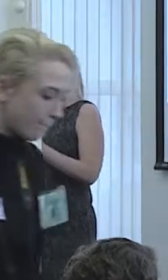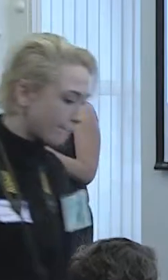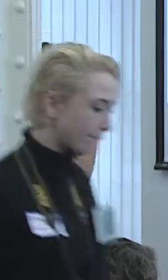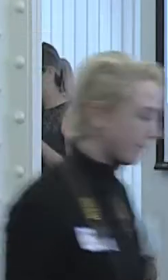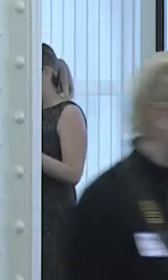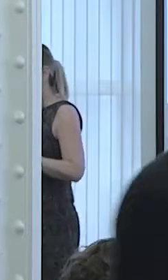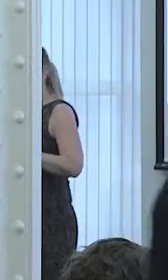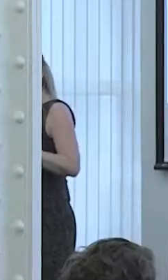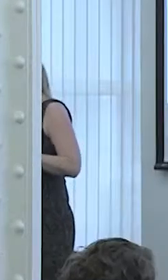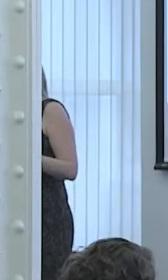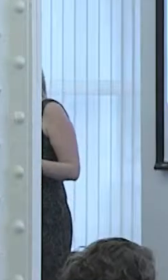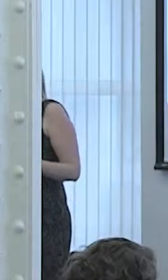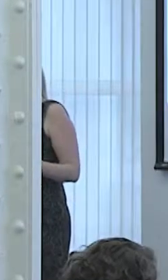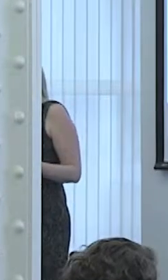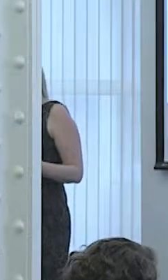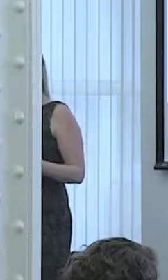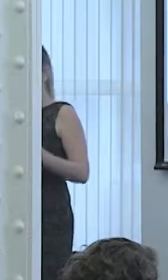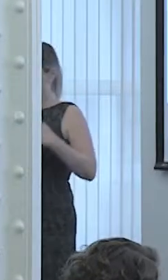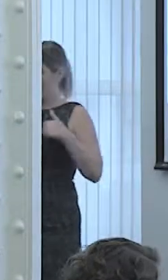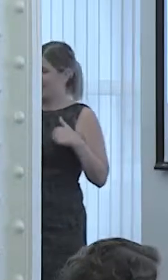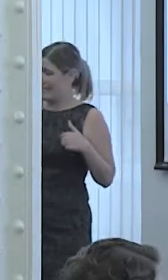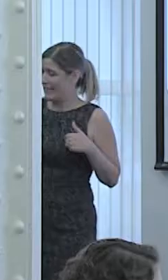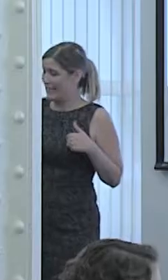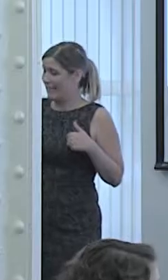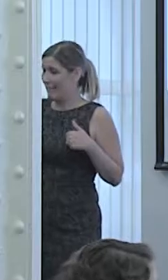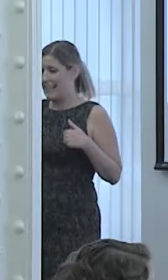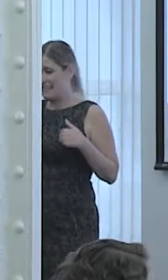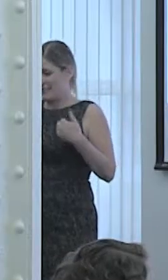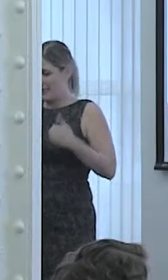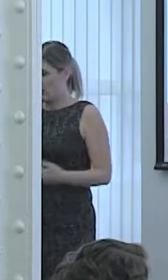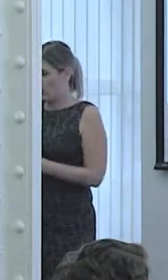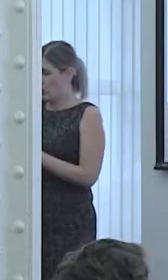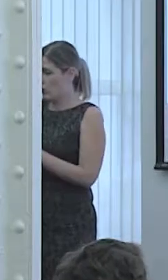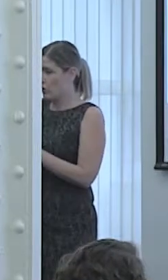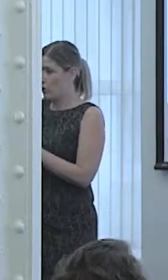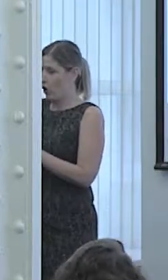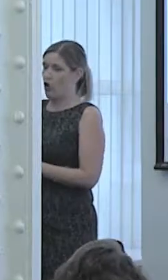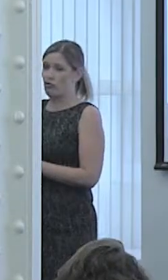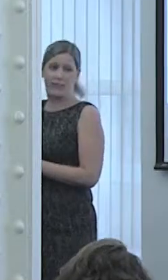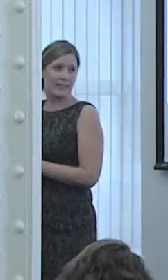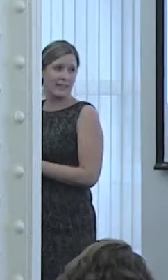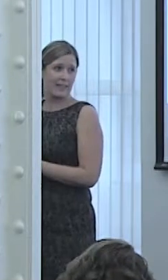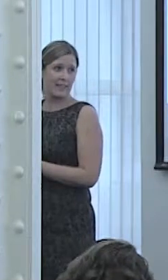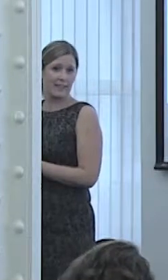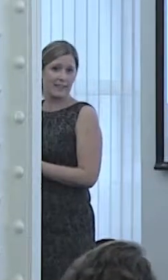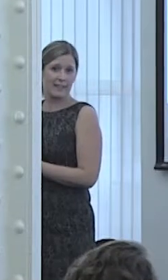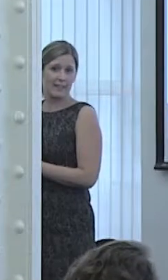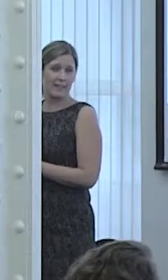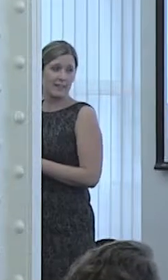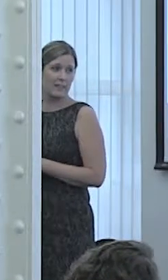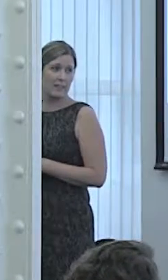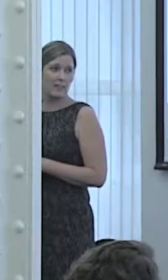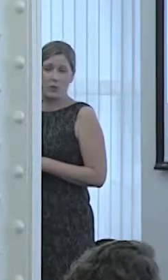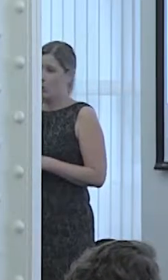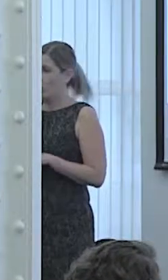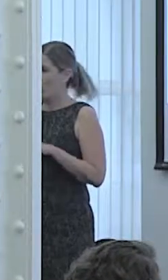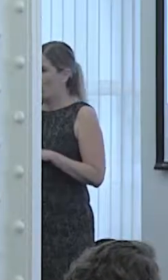if they're seeing me, they see Audrey, who is right there. She's great, she's a wonderful lover.